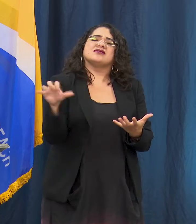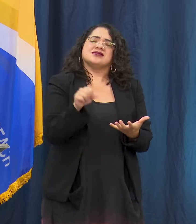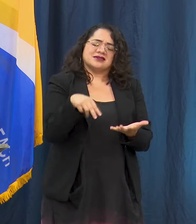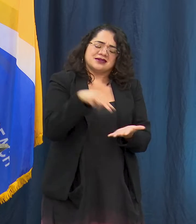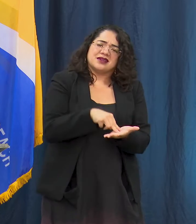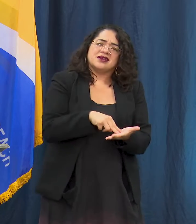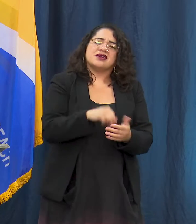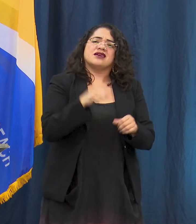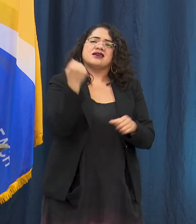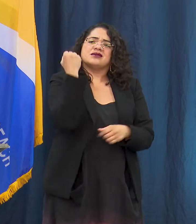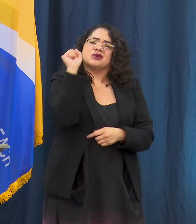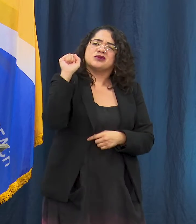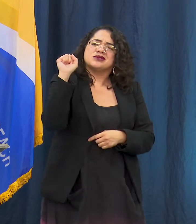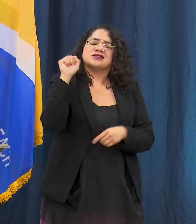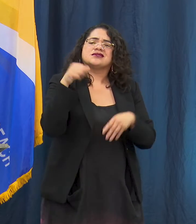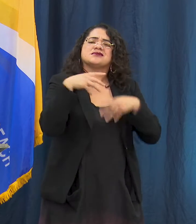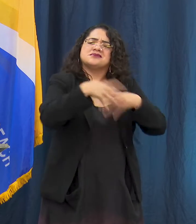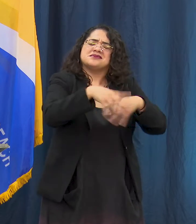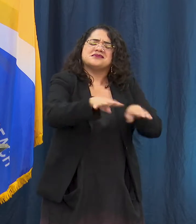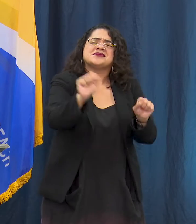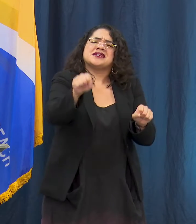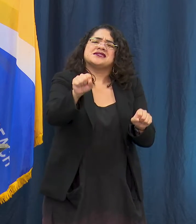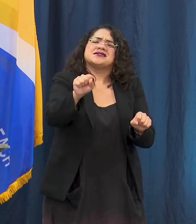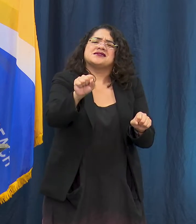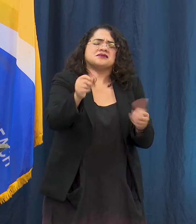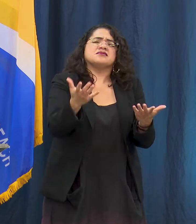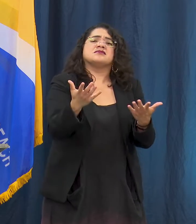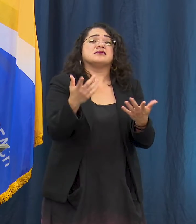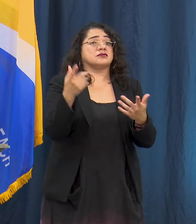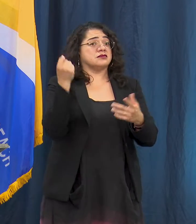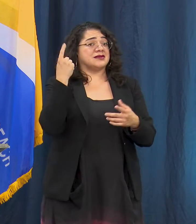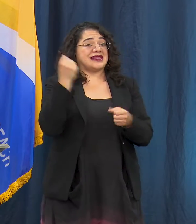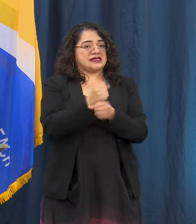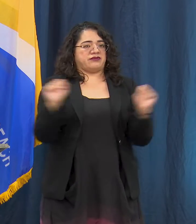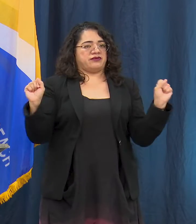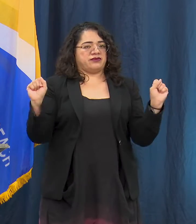the stands for you do and it is possible to do it safely. It is possible to do it